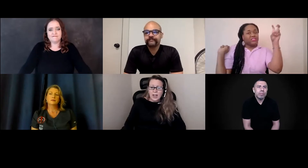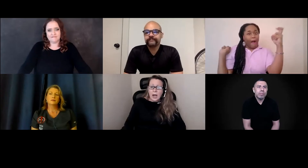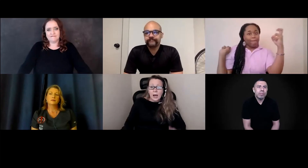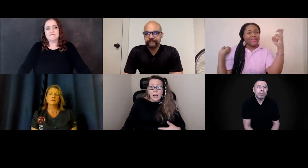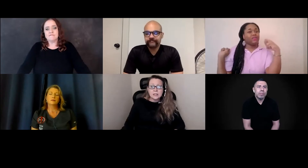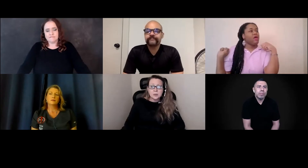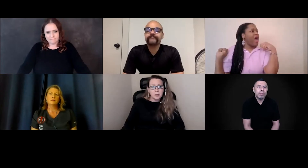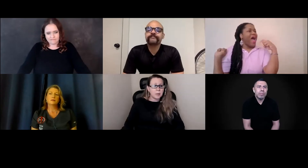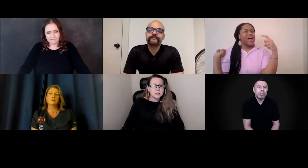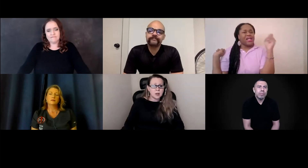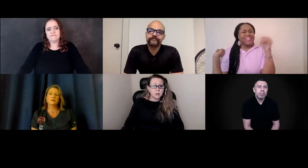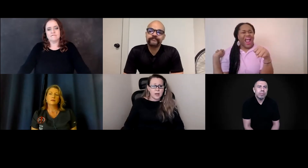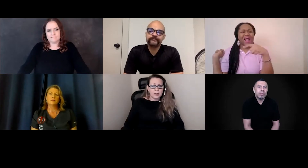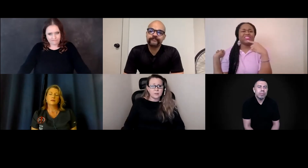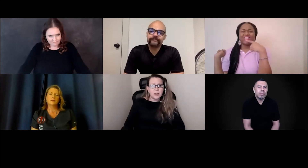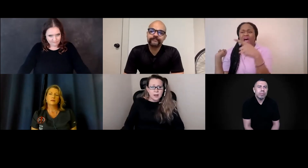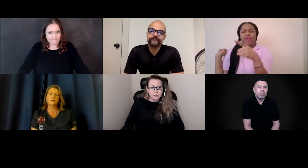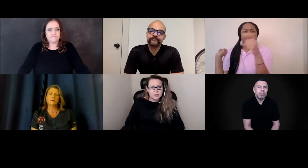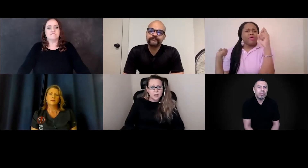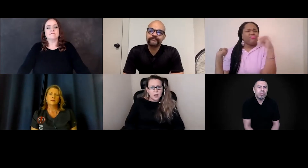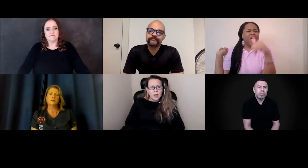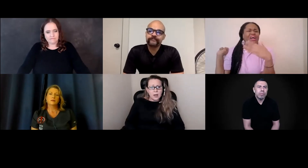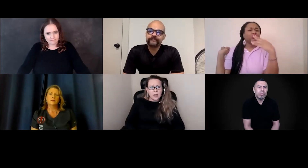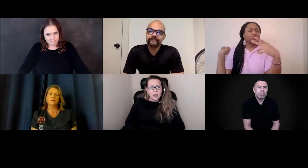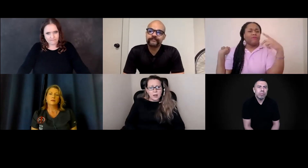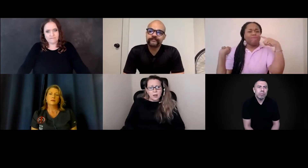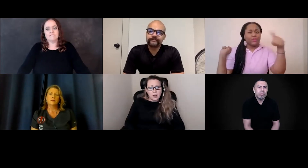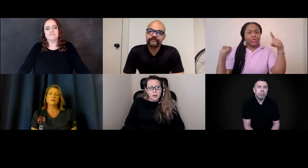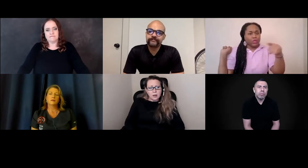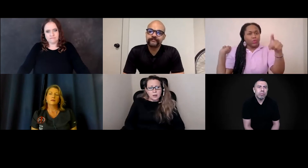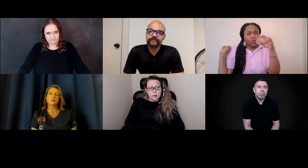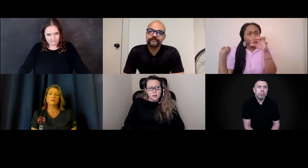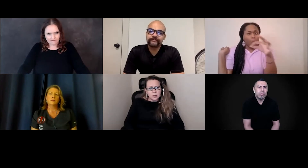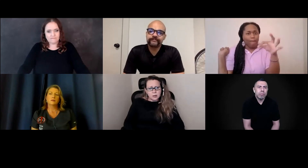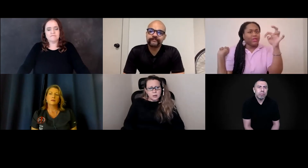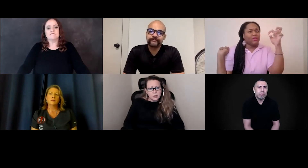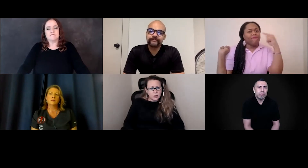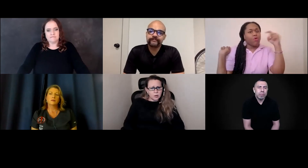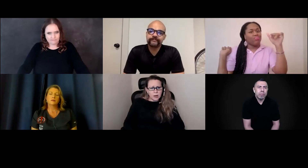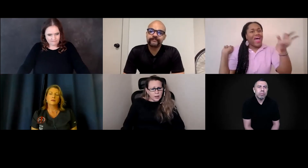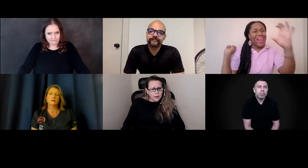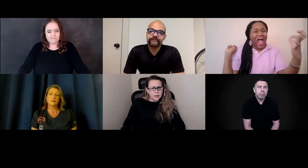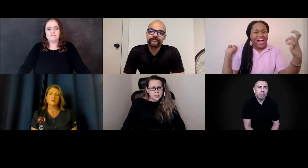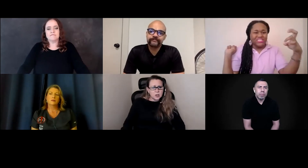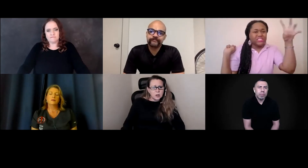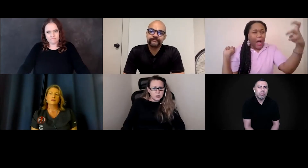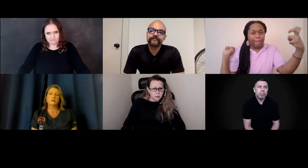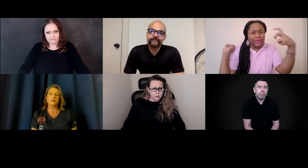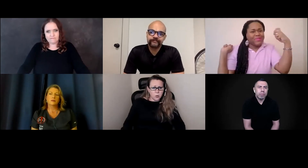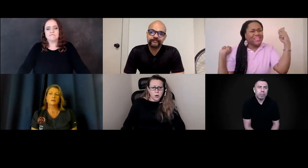yet, I need to prepare myself for that in advance. I think it's good for interpreters.